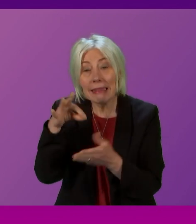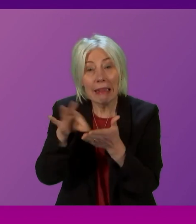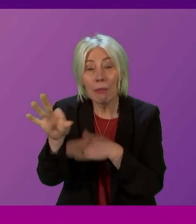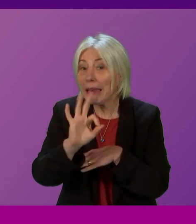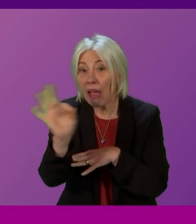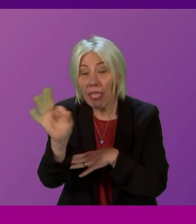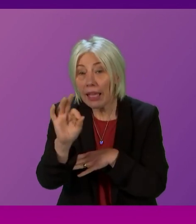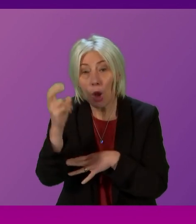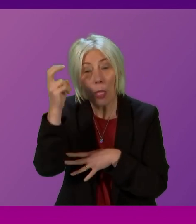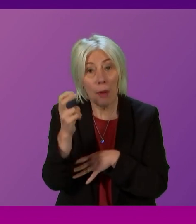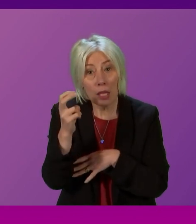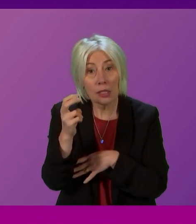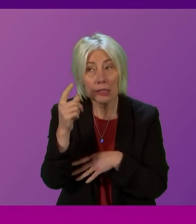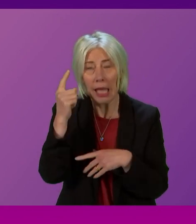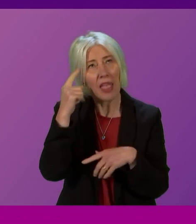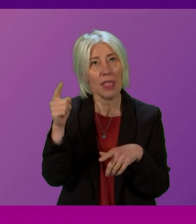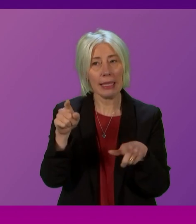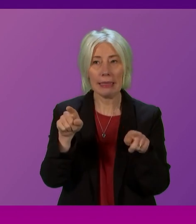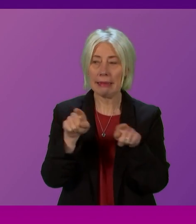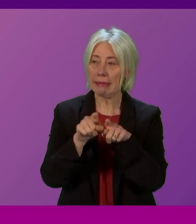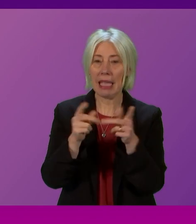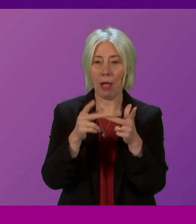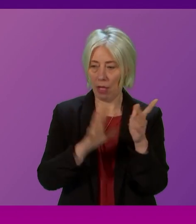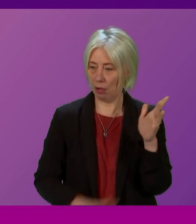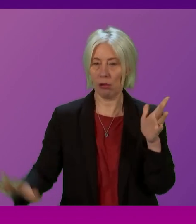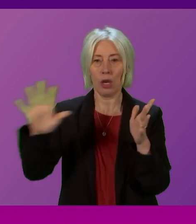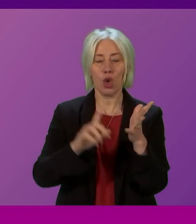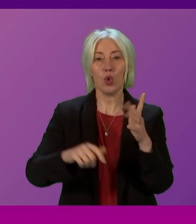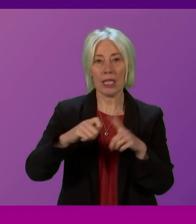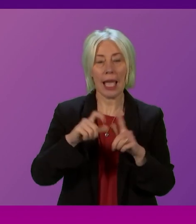for bus travel, which is replicated in other parts of the UK, and that in Scotland, no